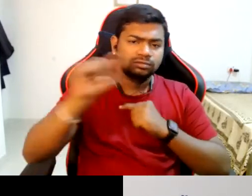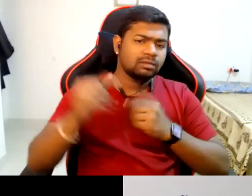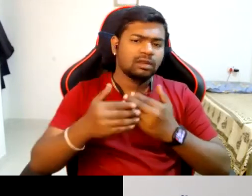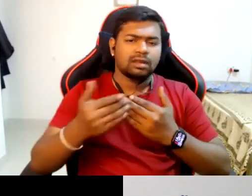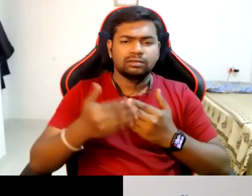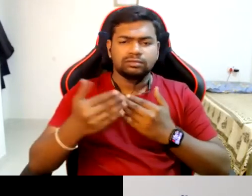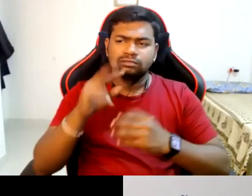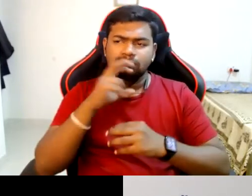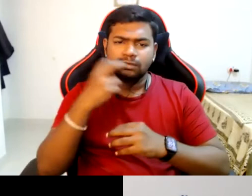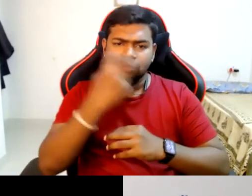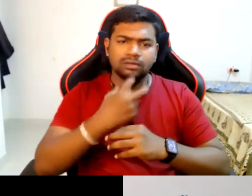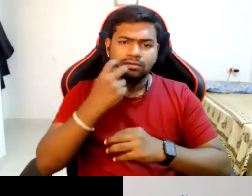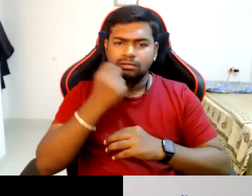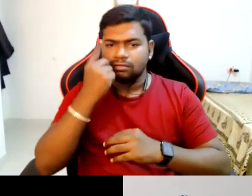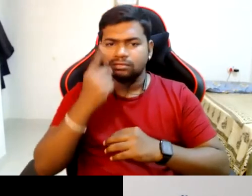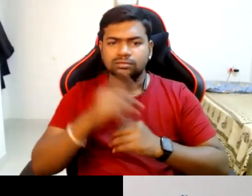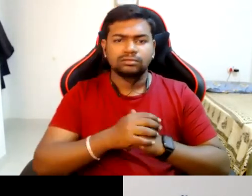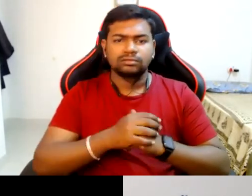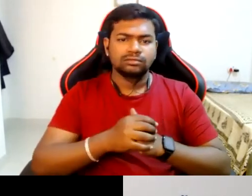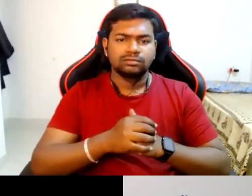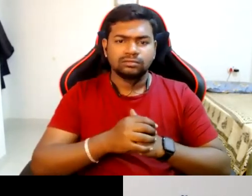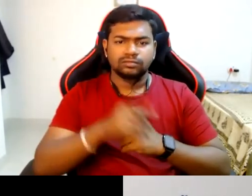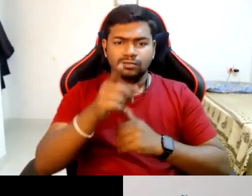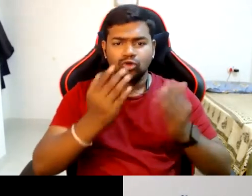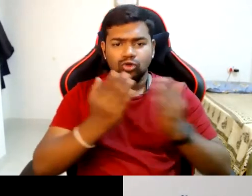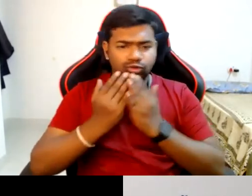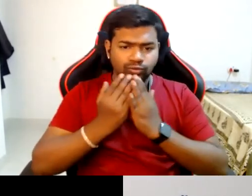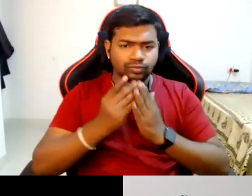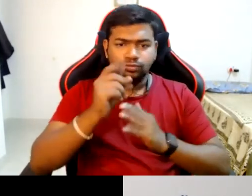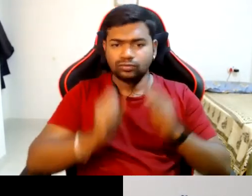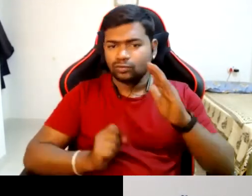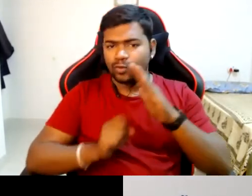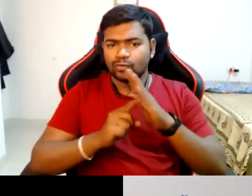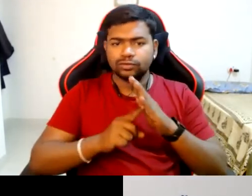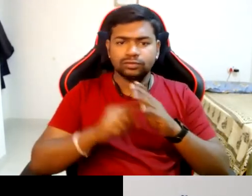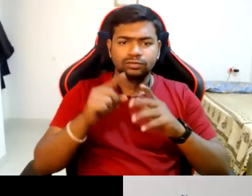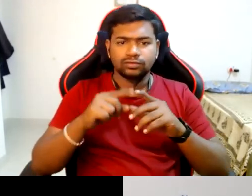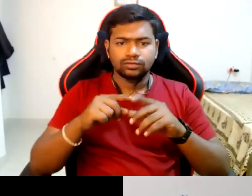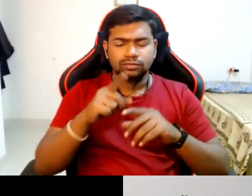And in school i was a class topper in school. and even in entire town.